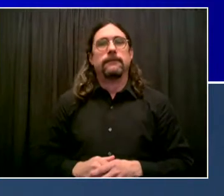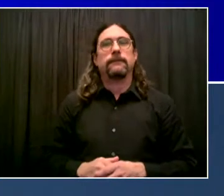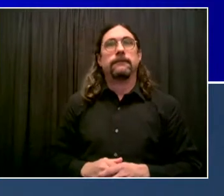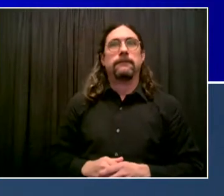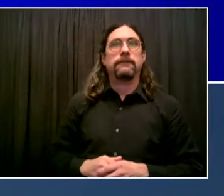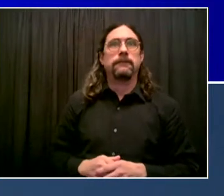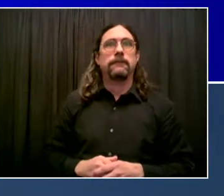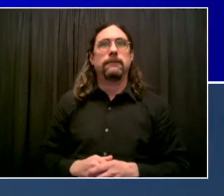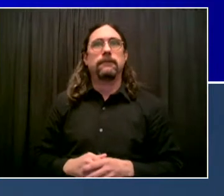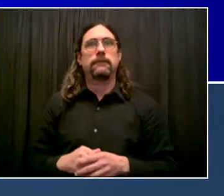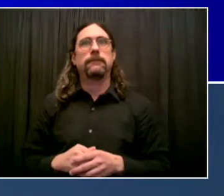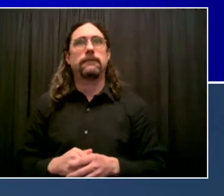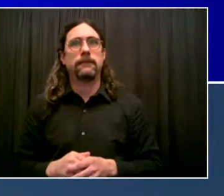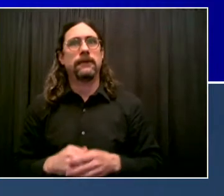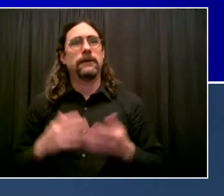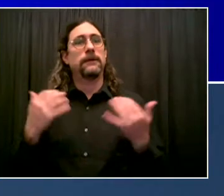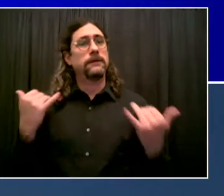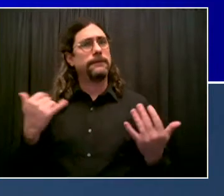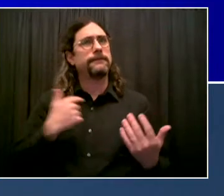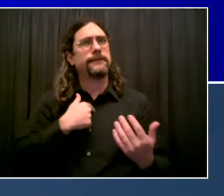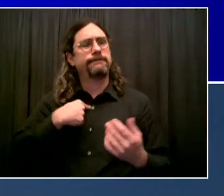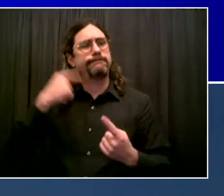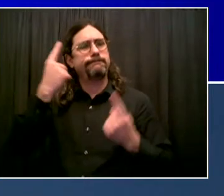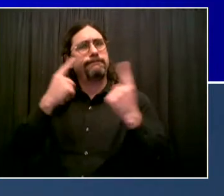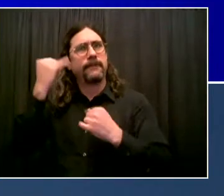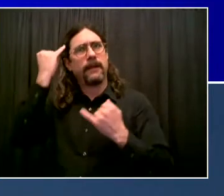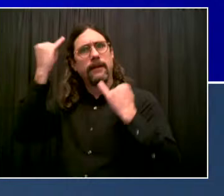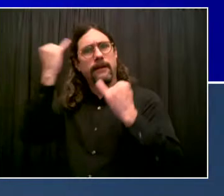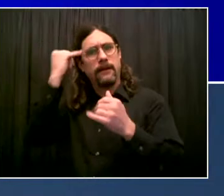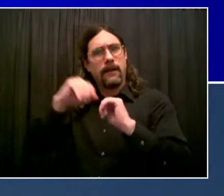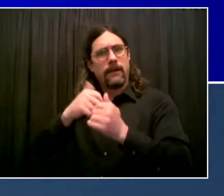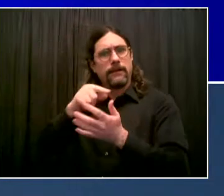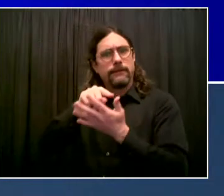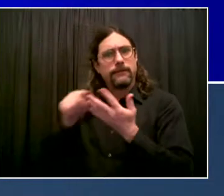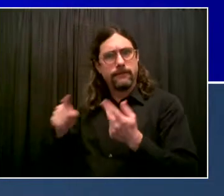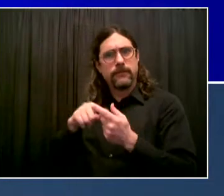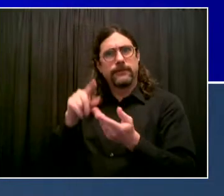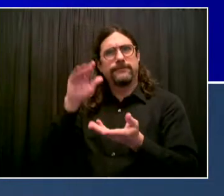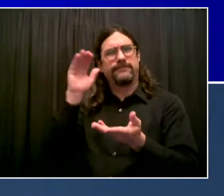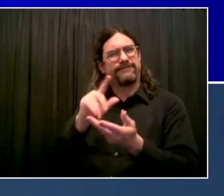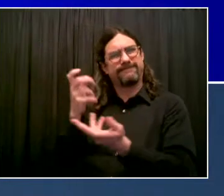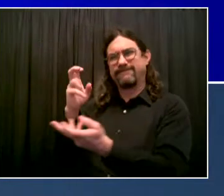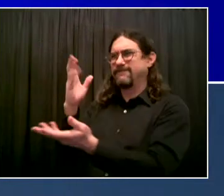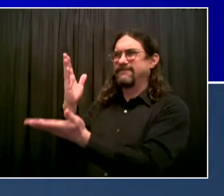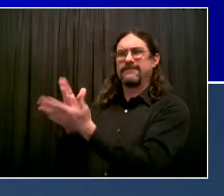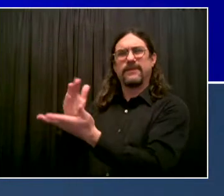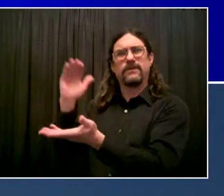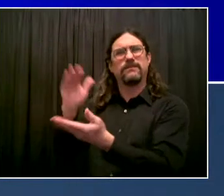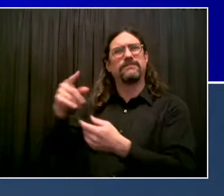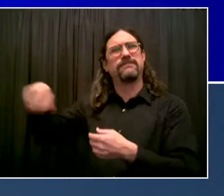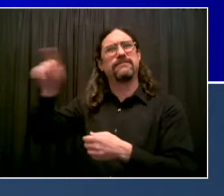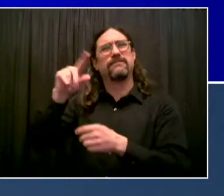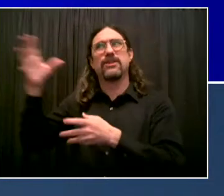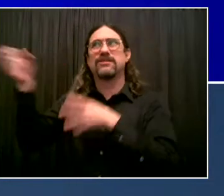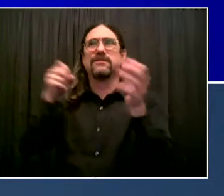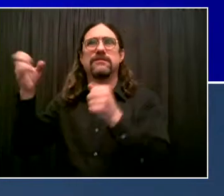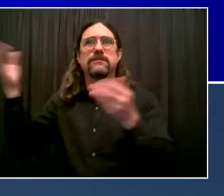THE APPROACH TO FIGHT SEX TRAFFICKING. WE NEED TO MAKE SURE E HTERERARE E